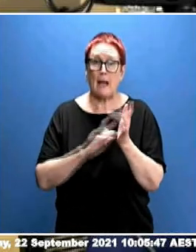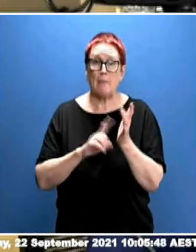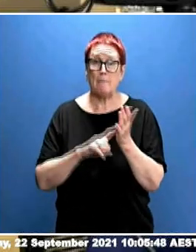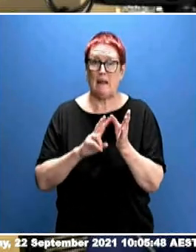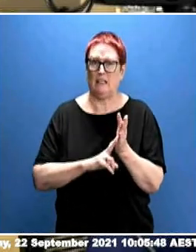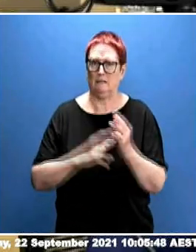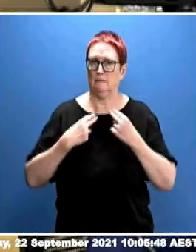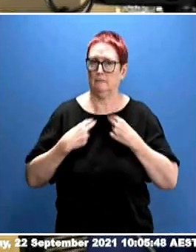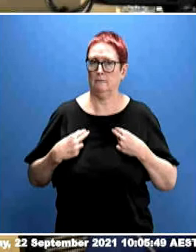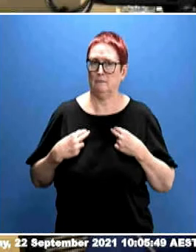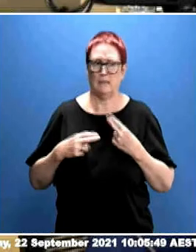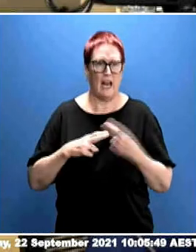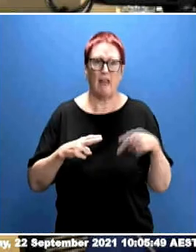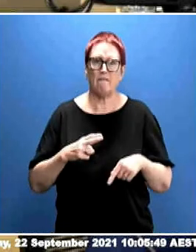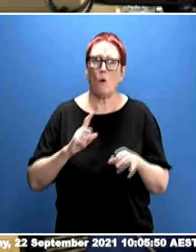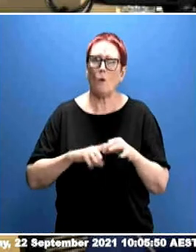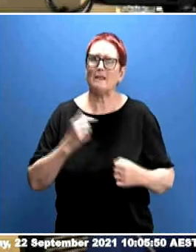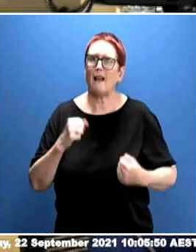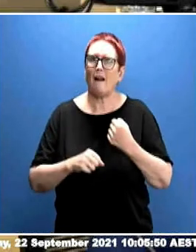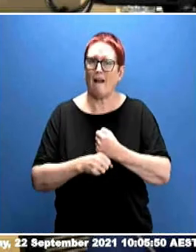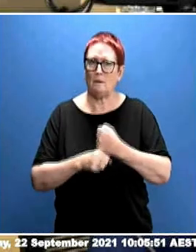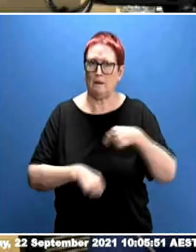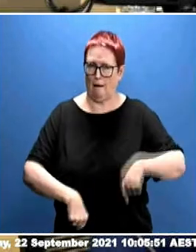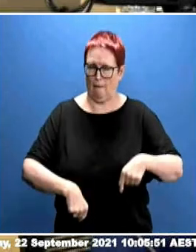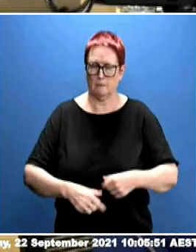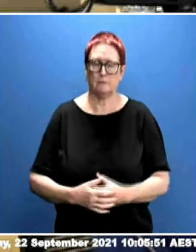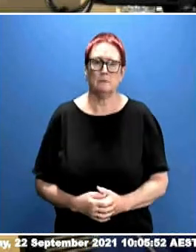who appears for the State of Queensland is present, and I understand